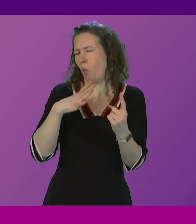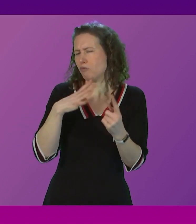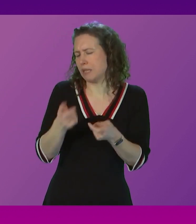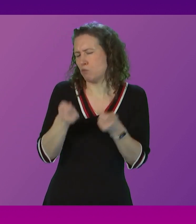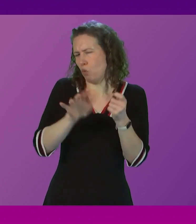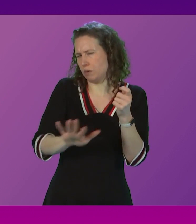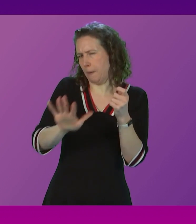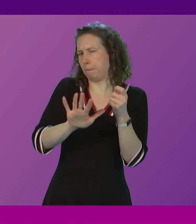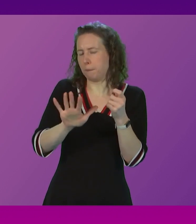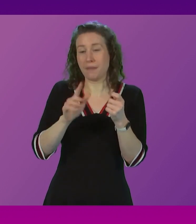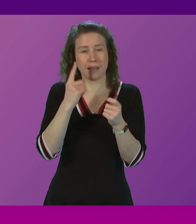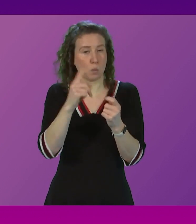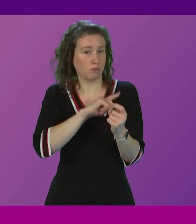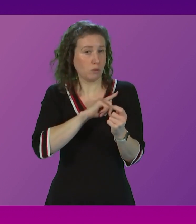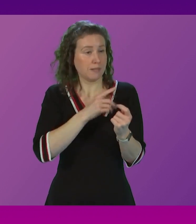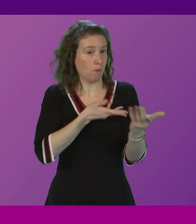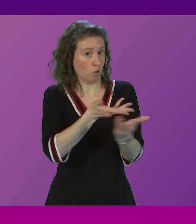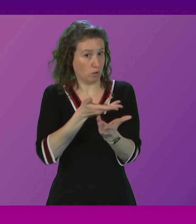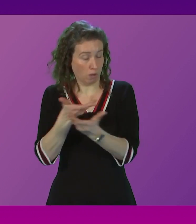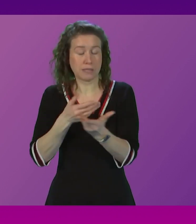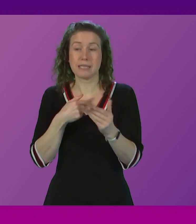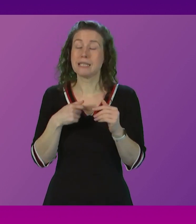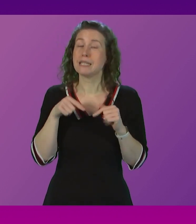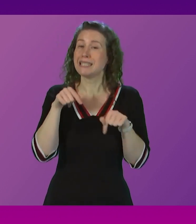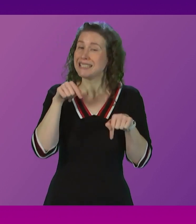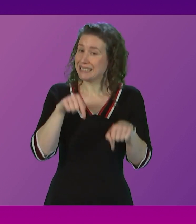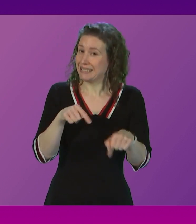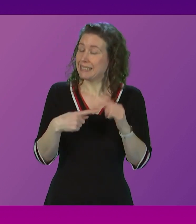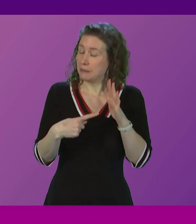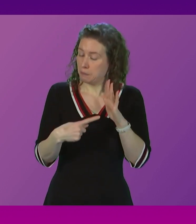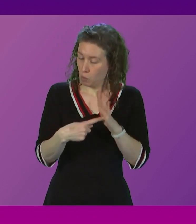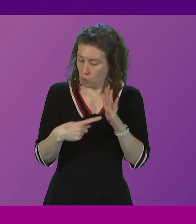concerns the reason for consulting. It is important—I go back to the previous